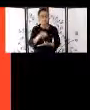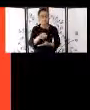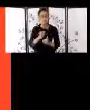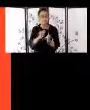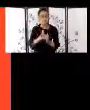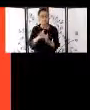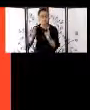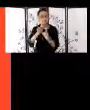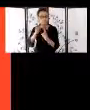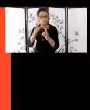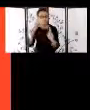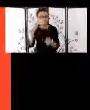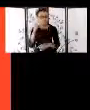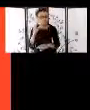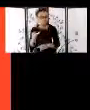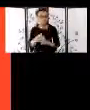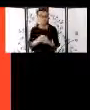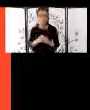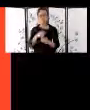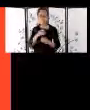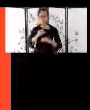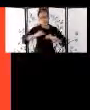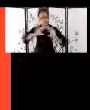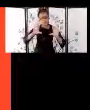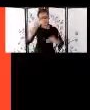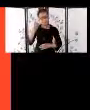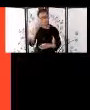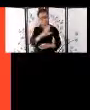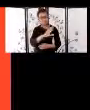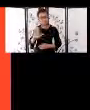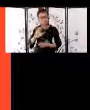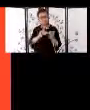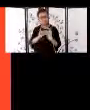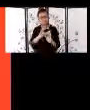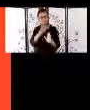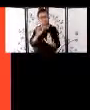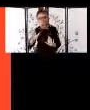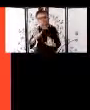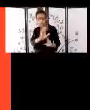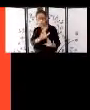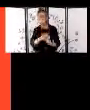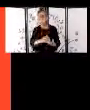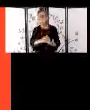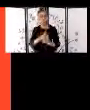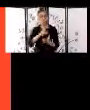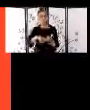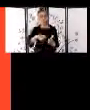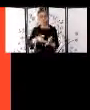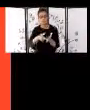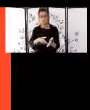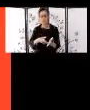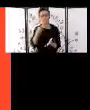of your communities and your discipline and what's required to undertake this project—all